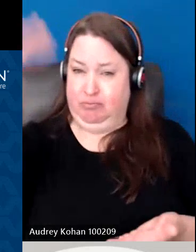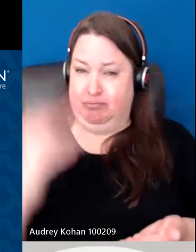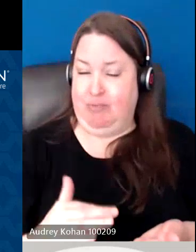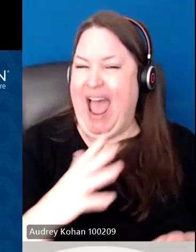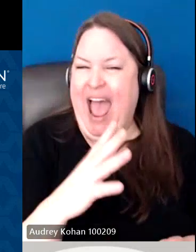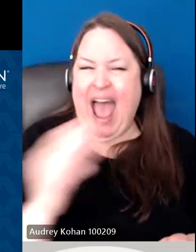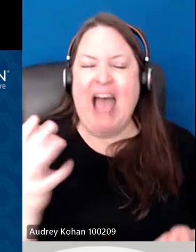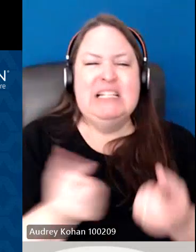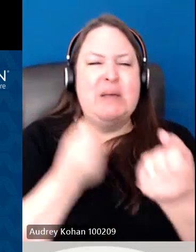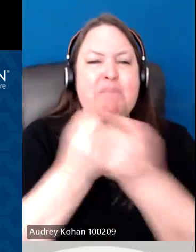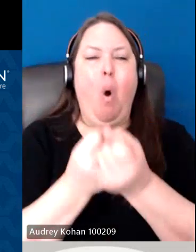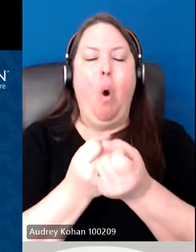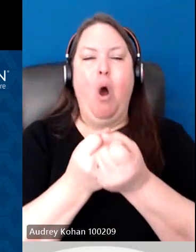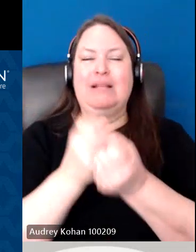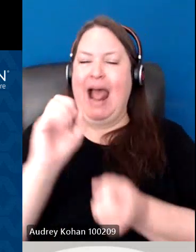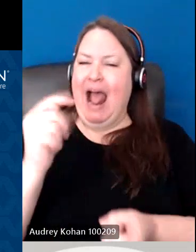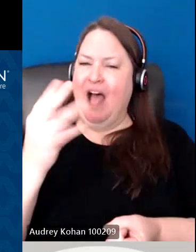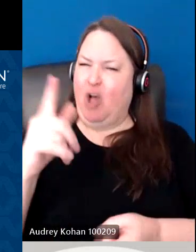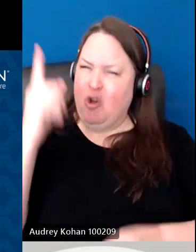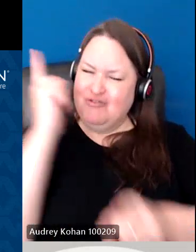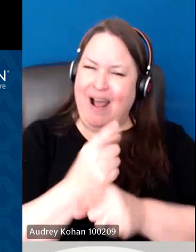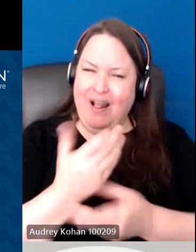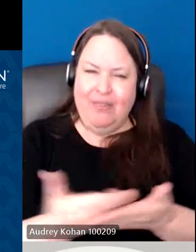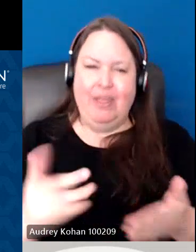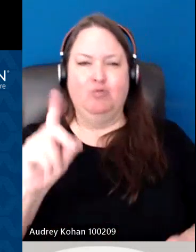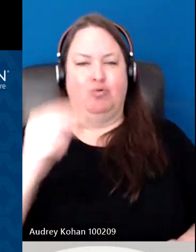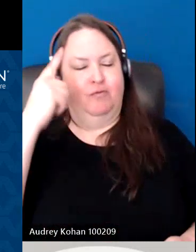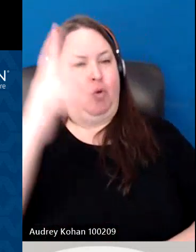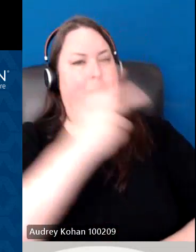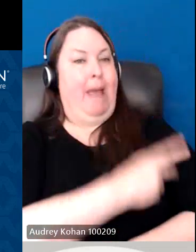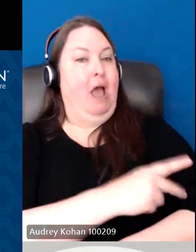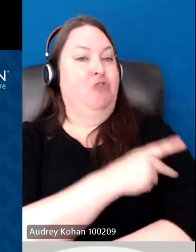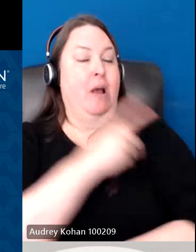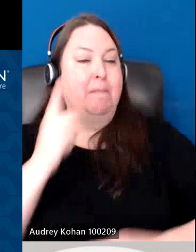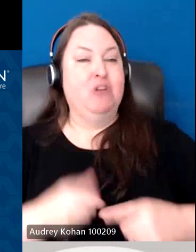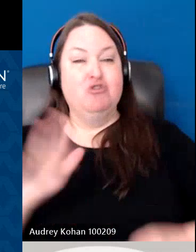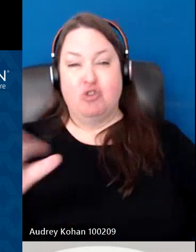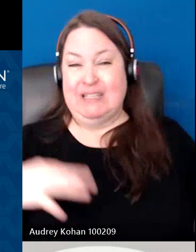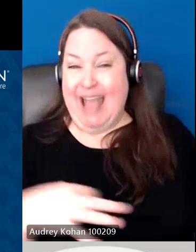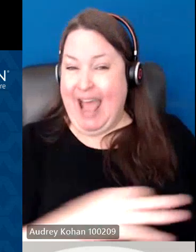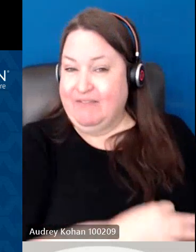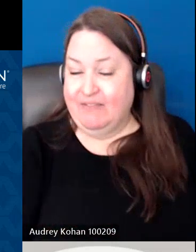supports the ethical and right thing to do for your patients and for your staff next slide please